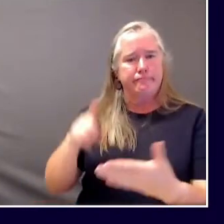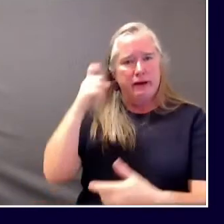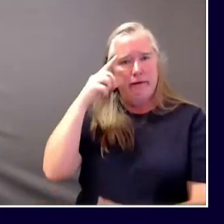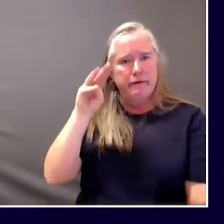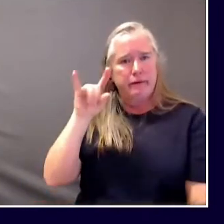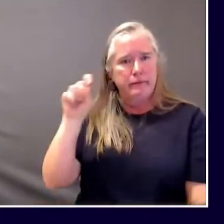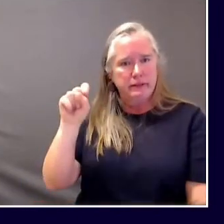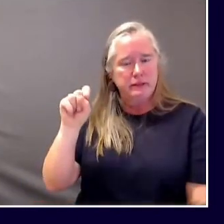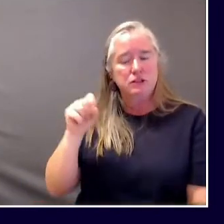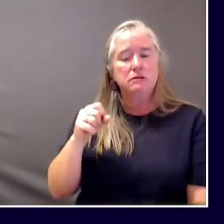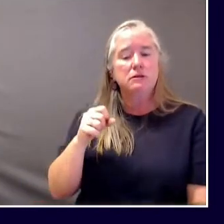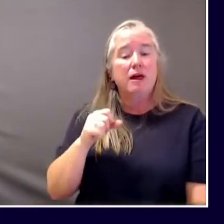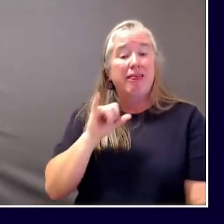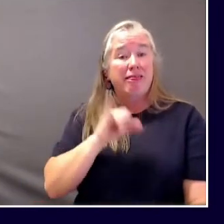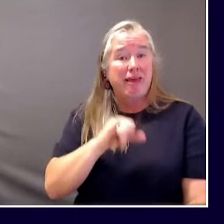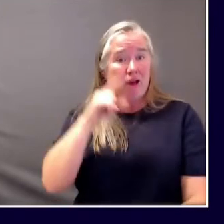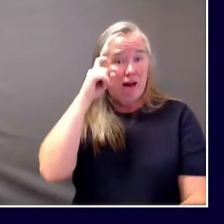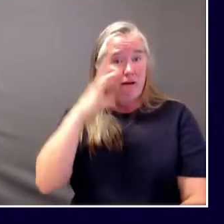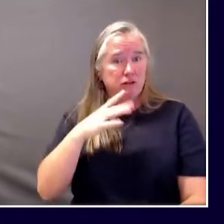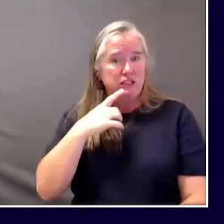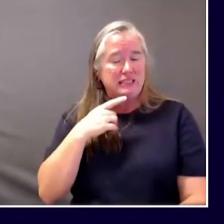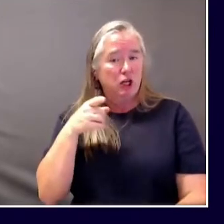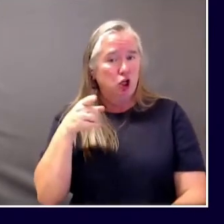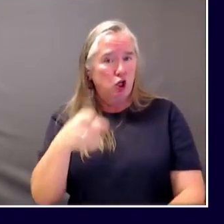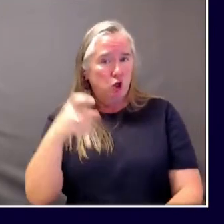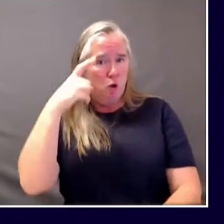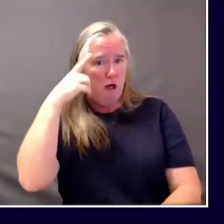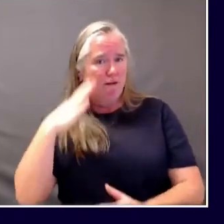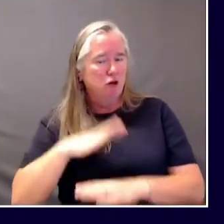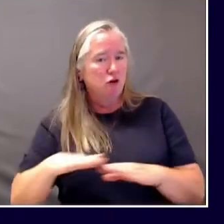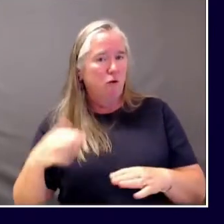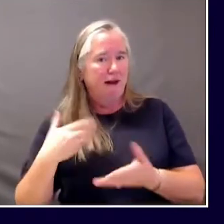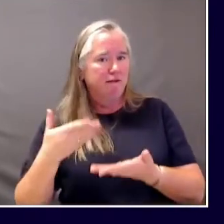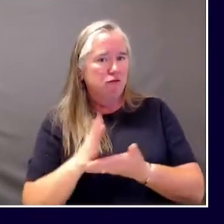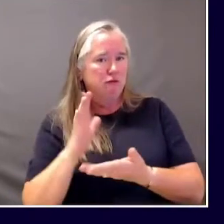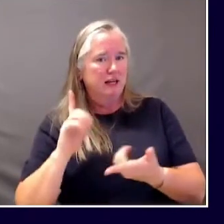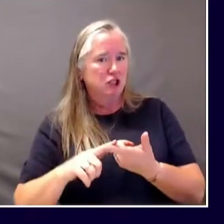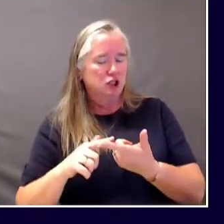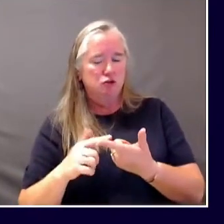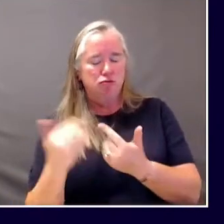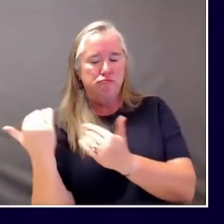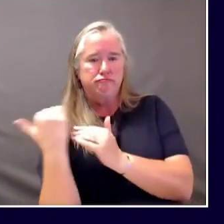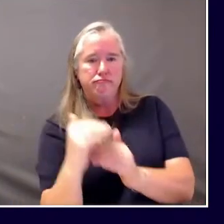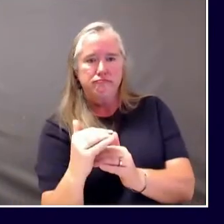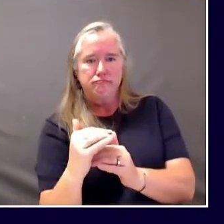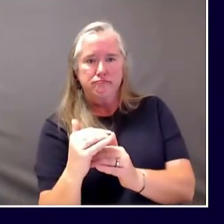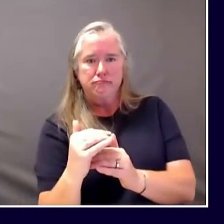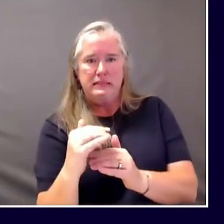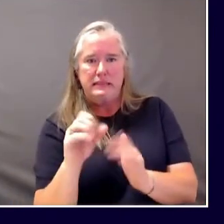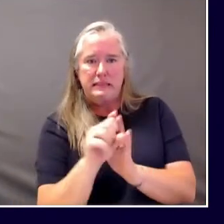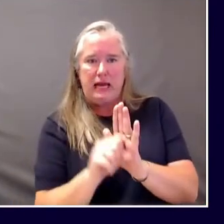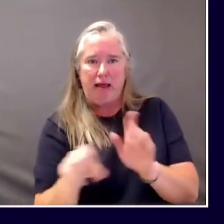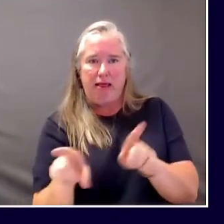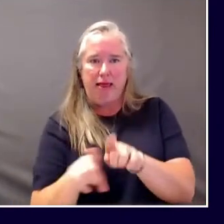the authority to impose the restrictions you get